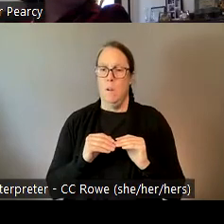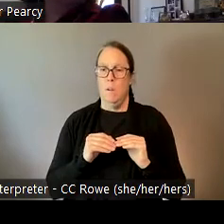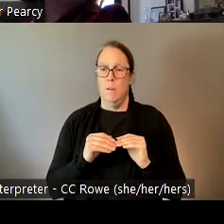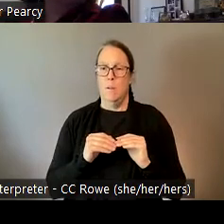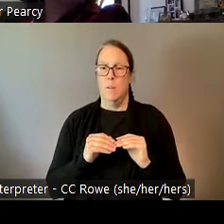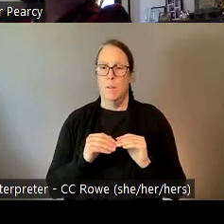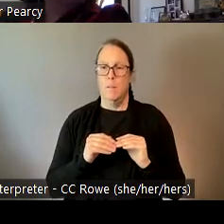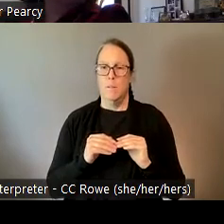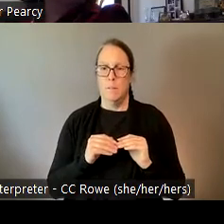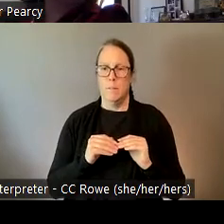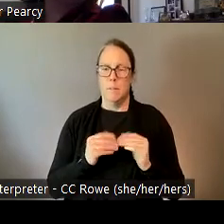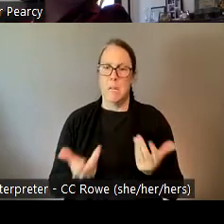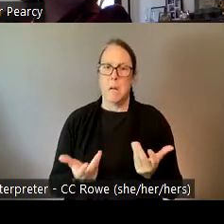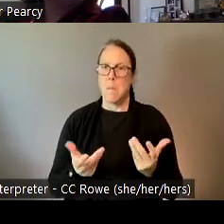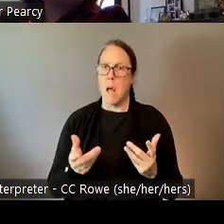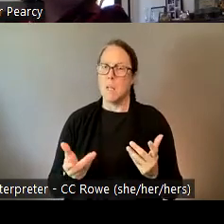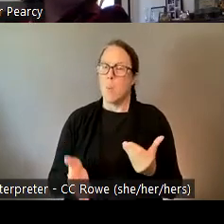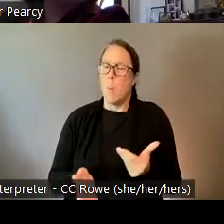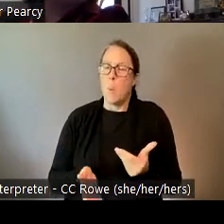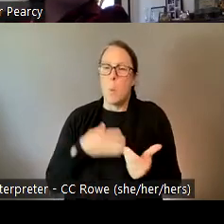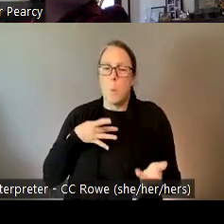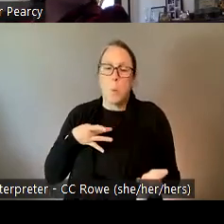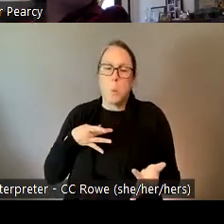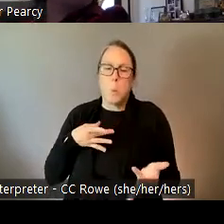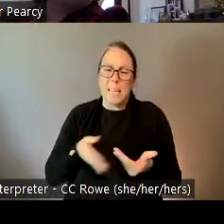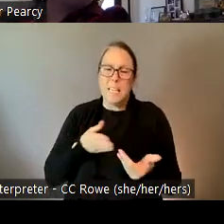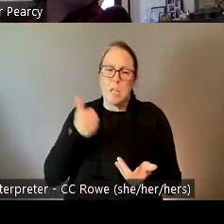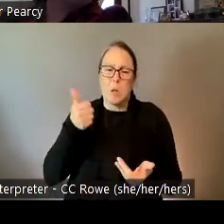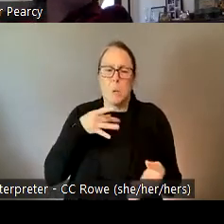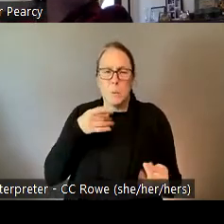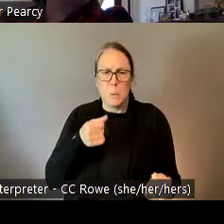it's a lot more seamless than hearing the screen reader